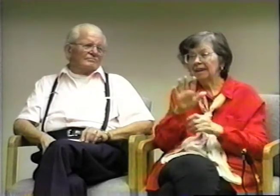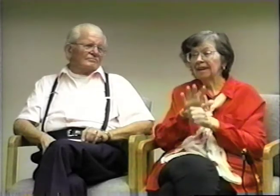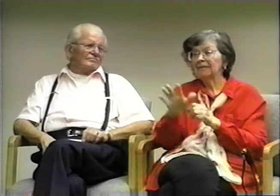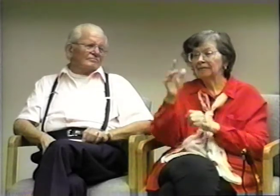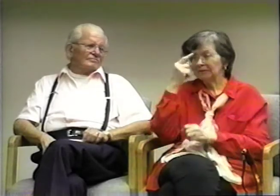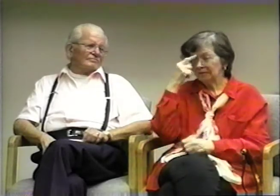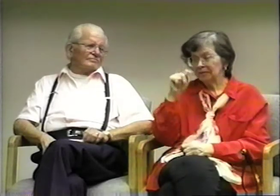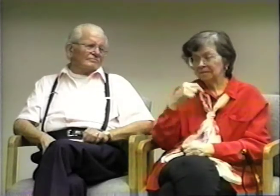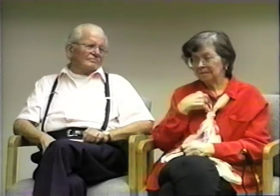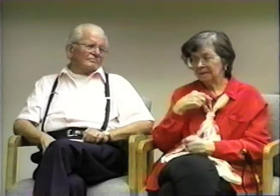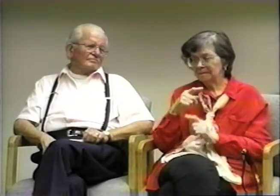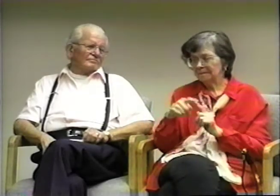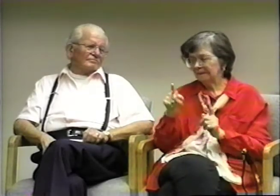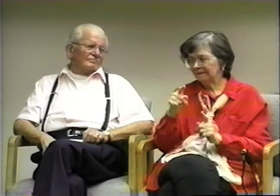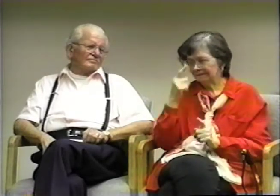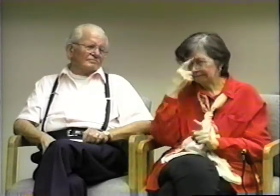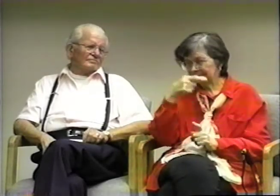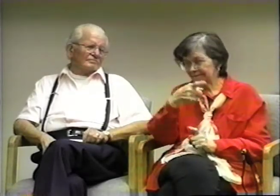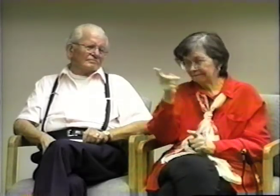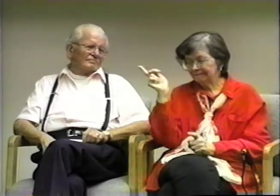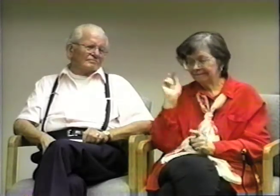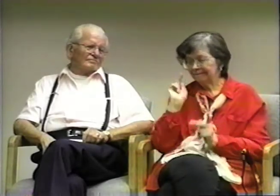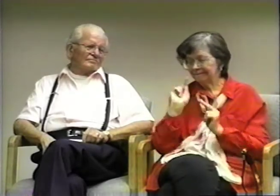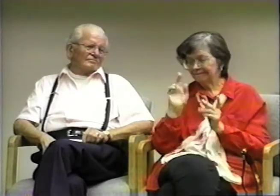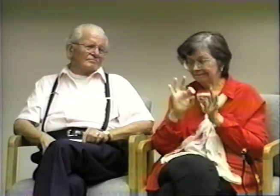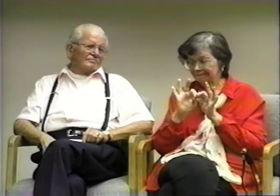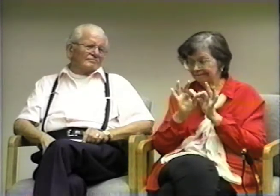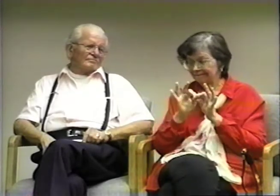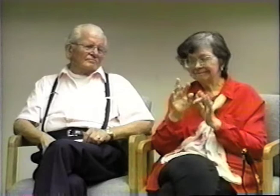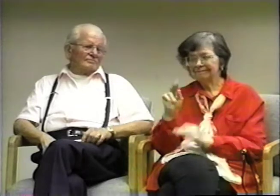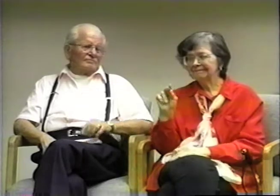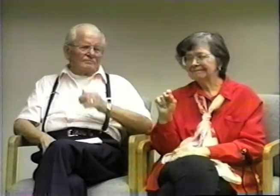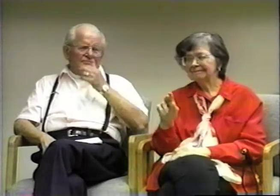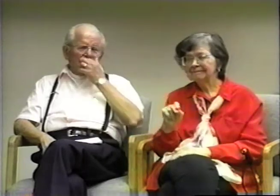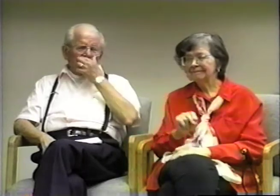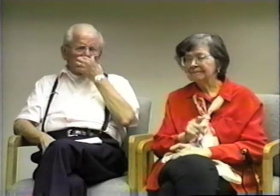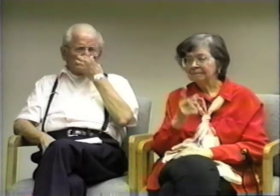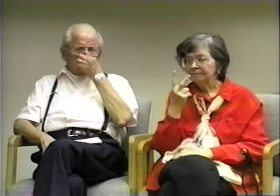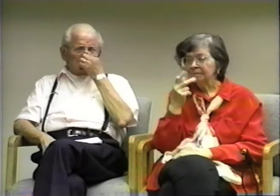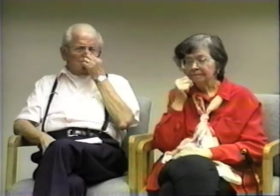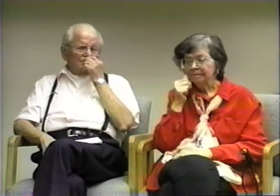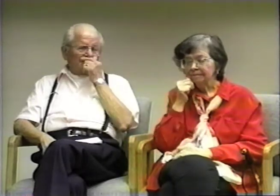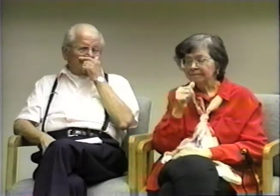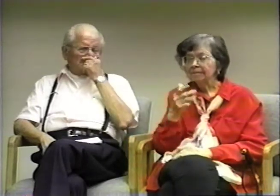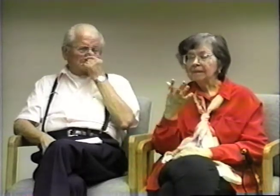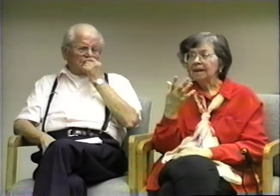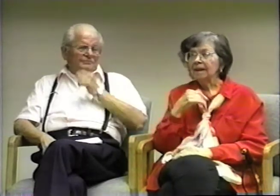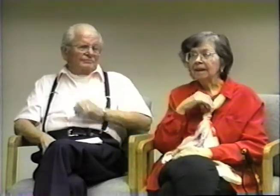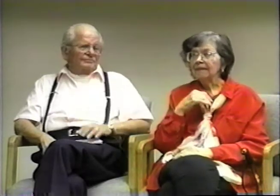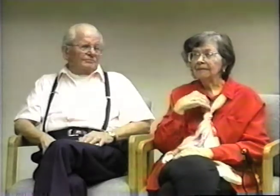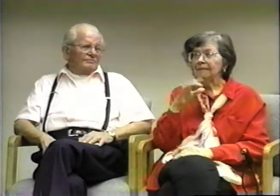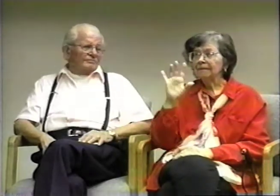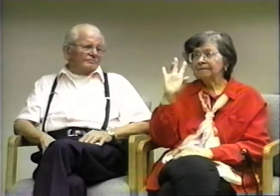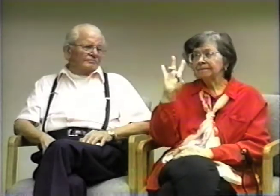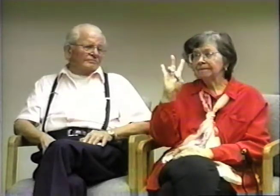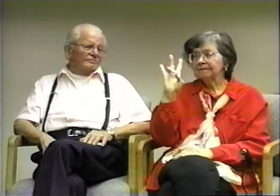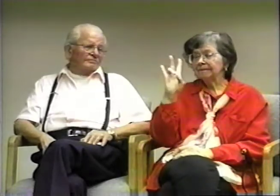They sign well enough for me to understand them, but I don't think everyone else could.